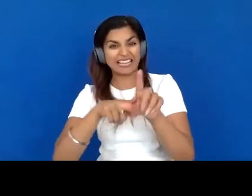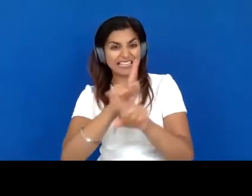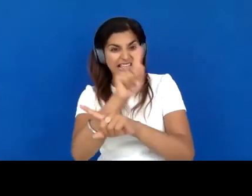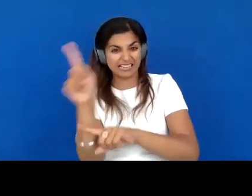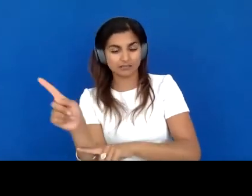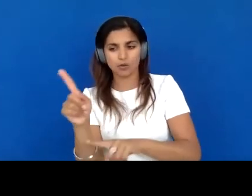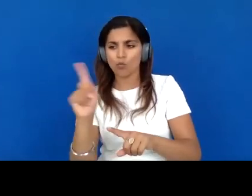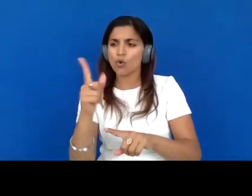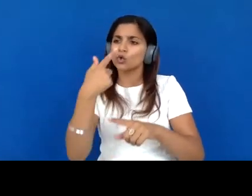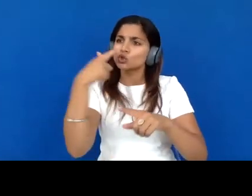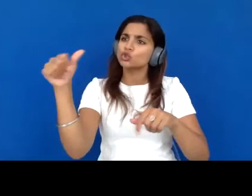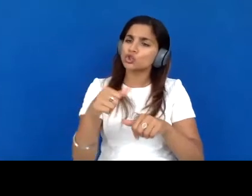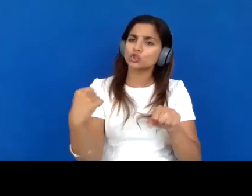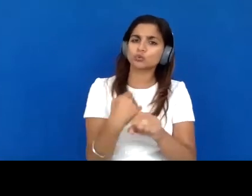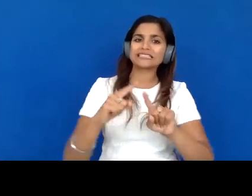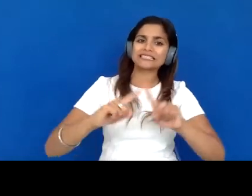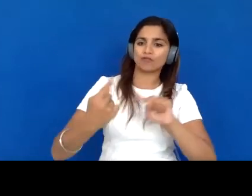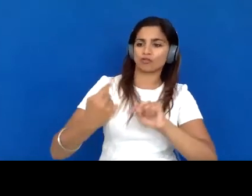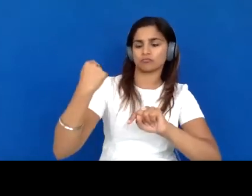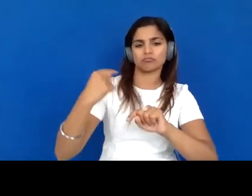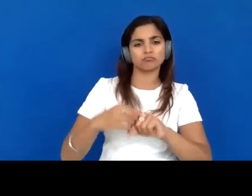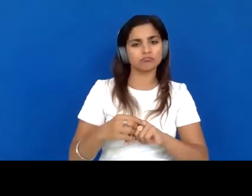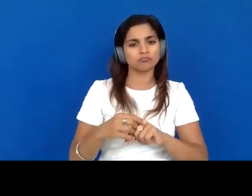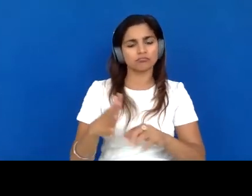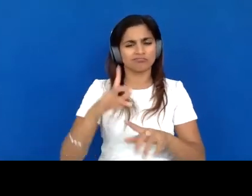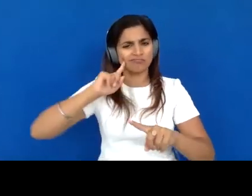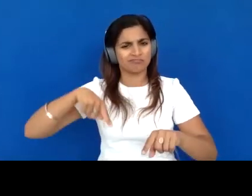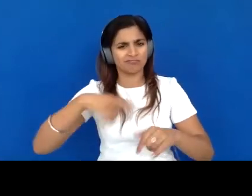that for many survivors the persistent violence since that night has also been